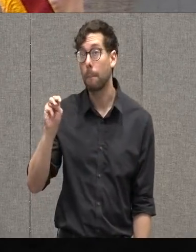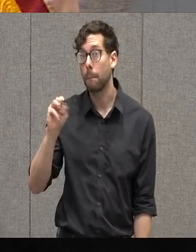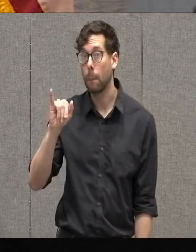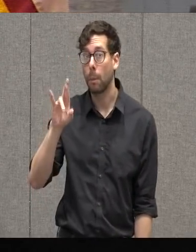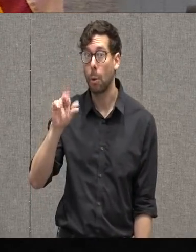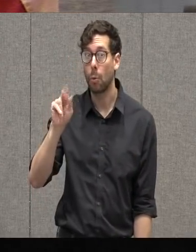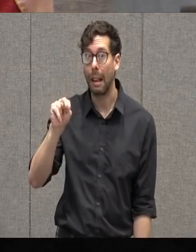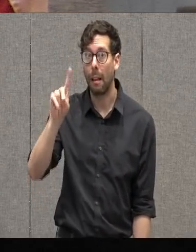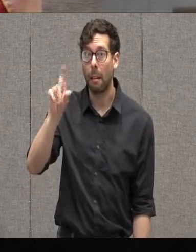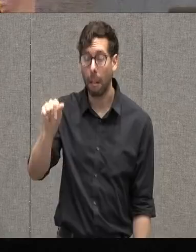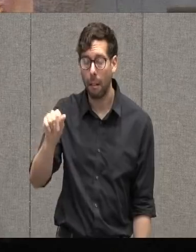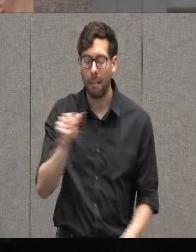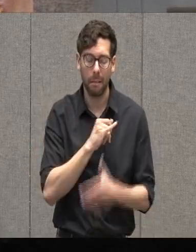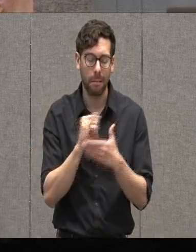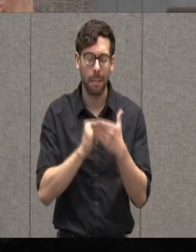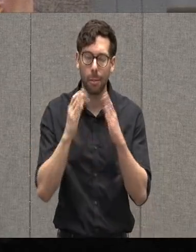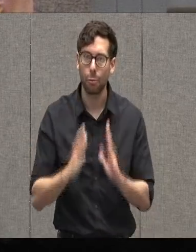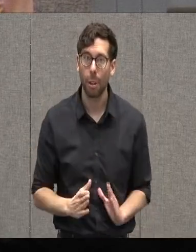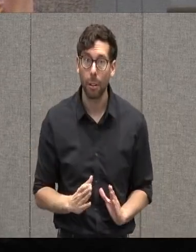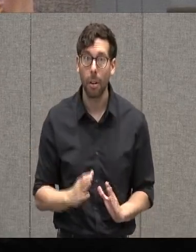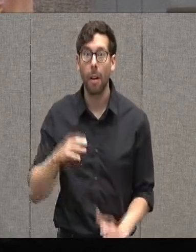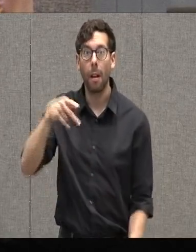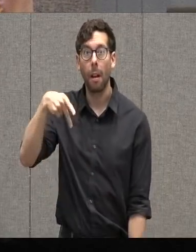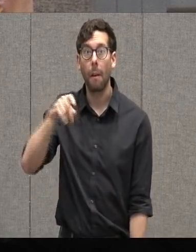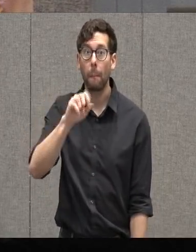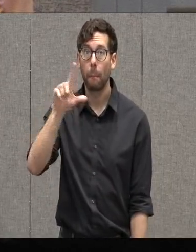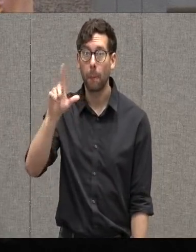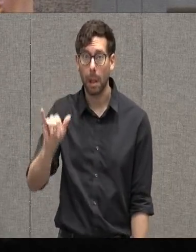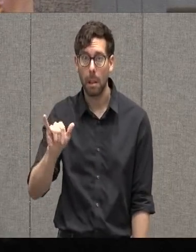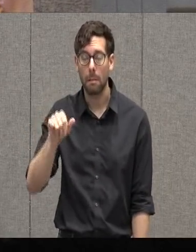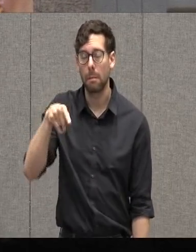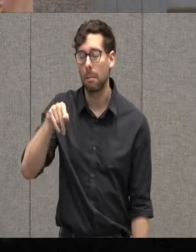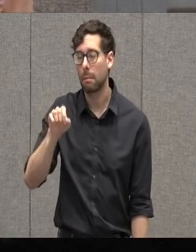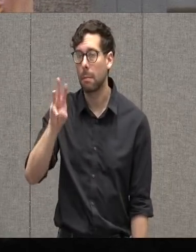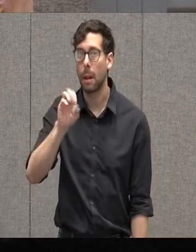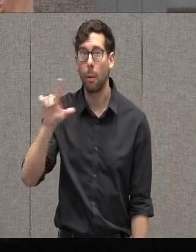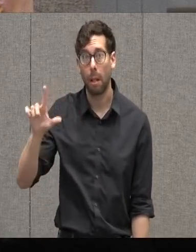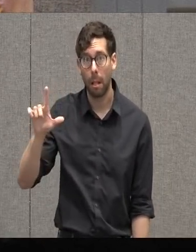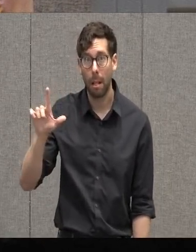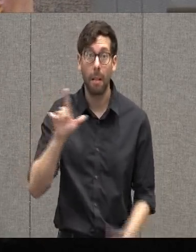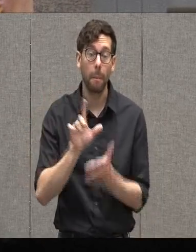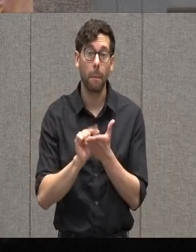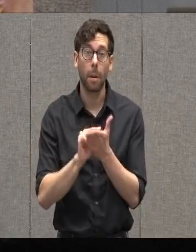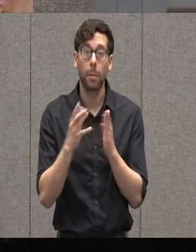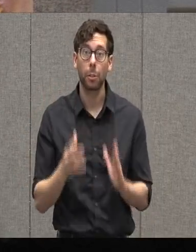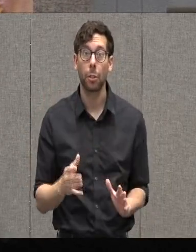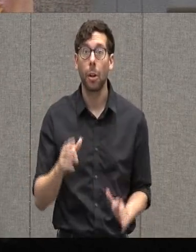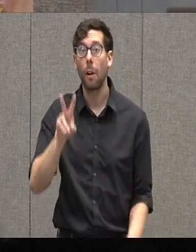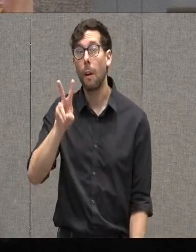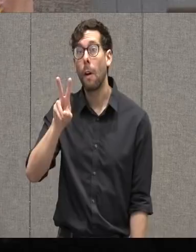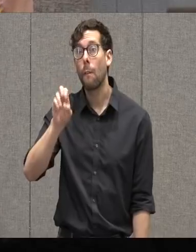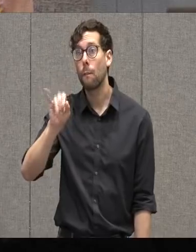Illustrated by Polly Powell. Published by Voyeurs Publishing Company.